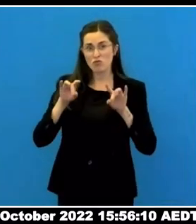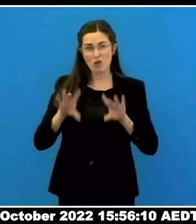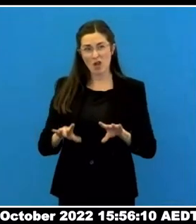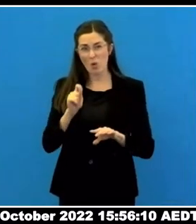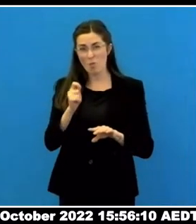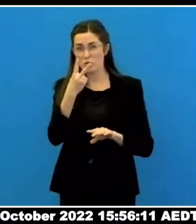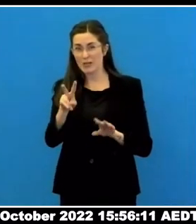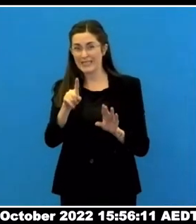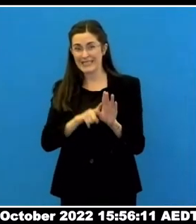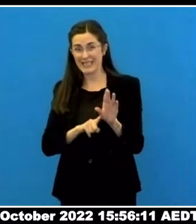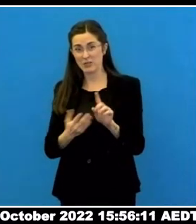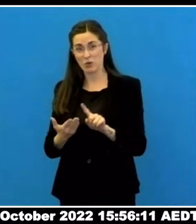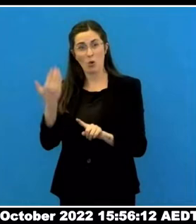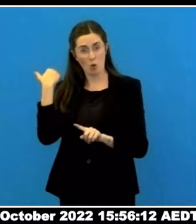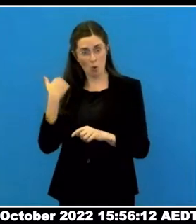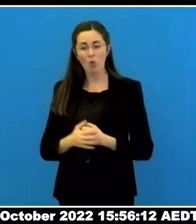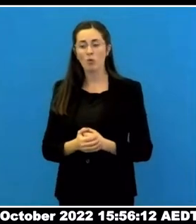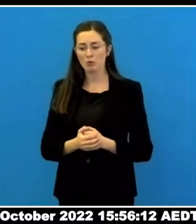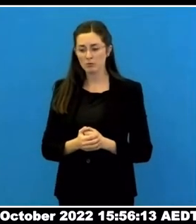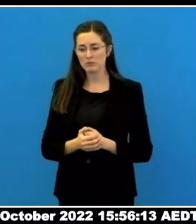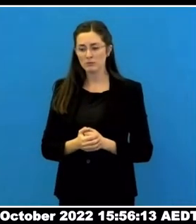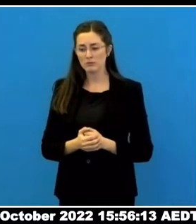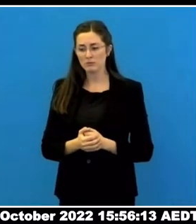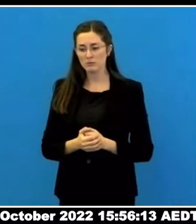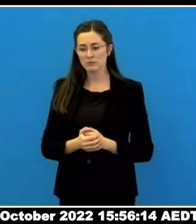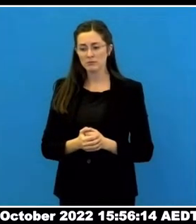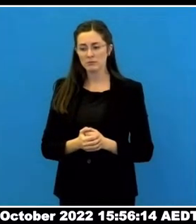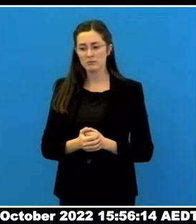My other children, they are brilliant, contributing their, you know,